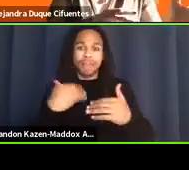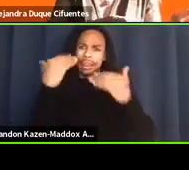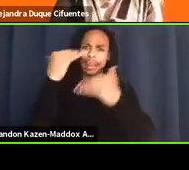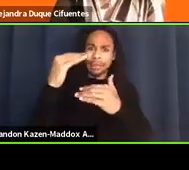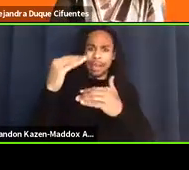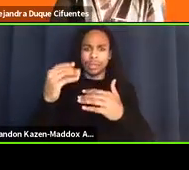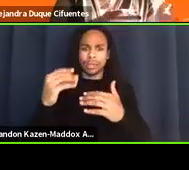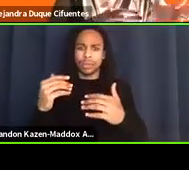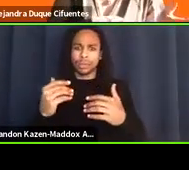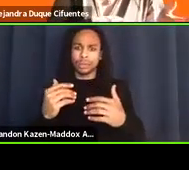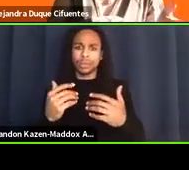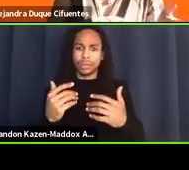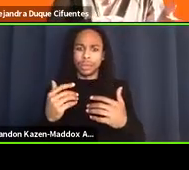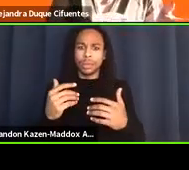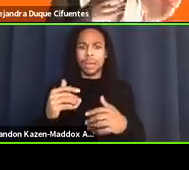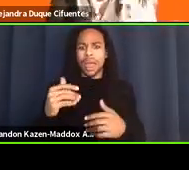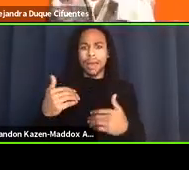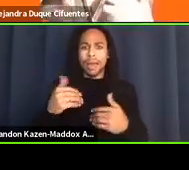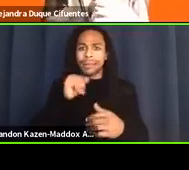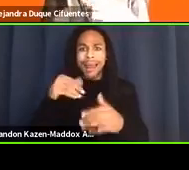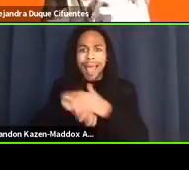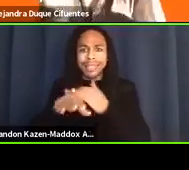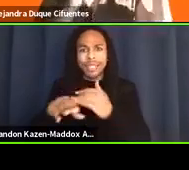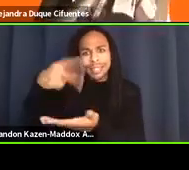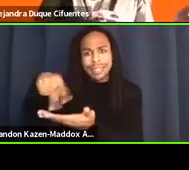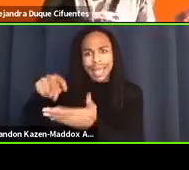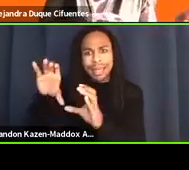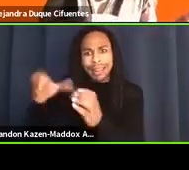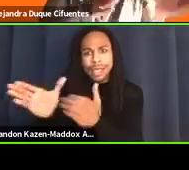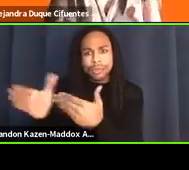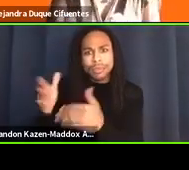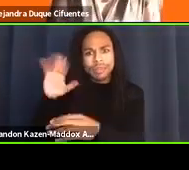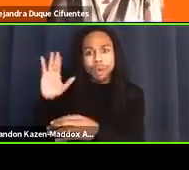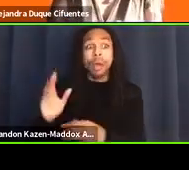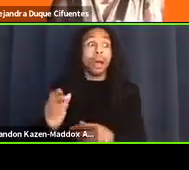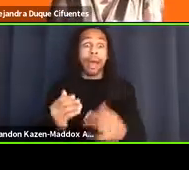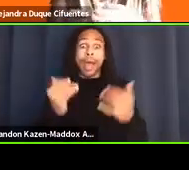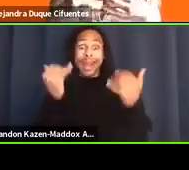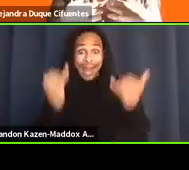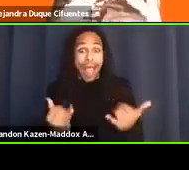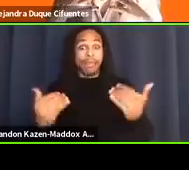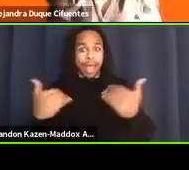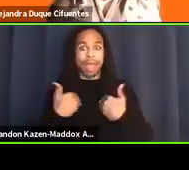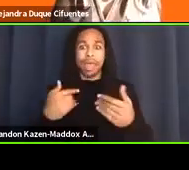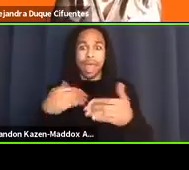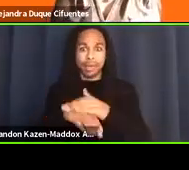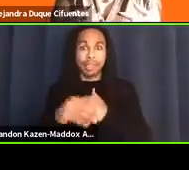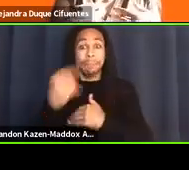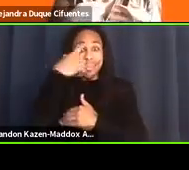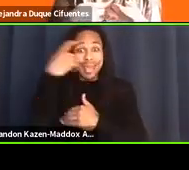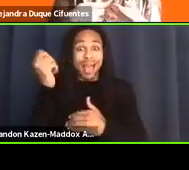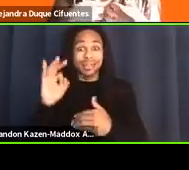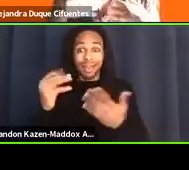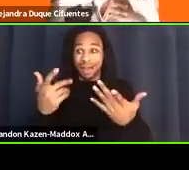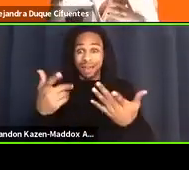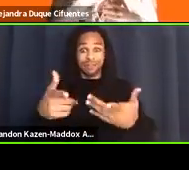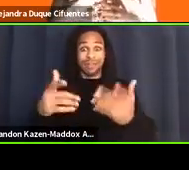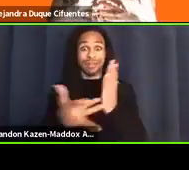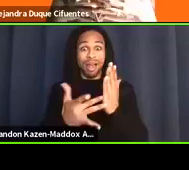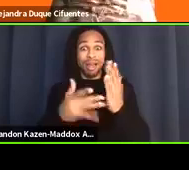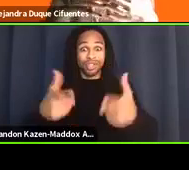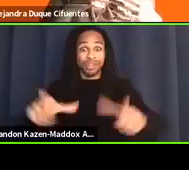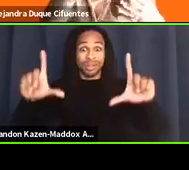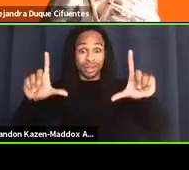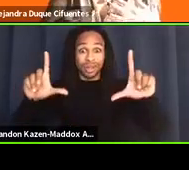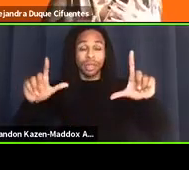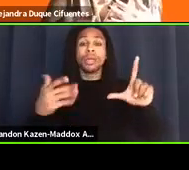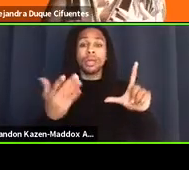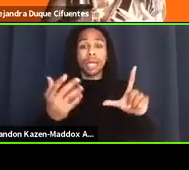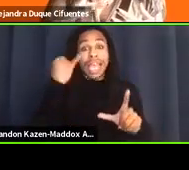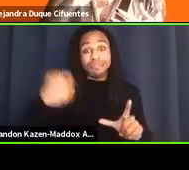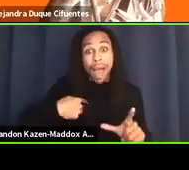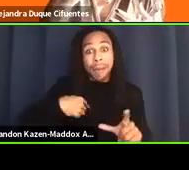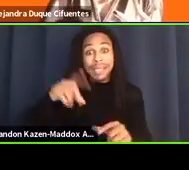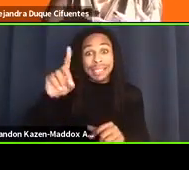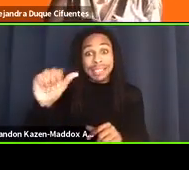this moment is the opening of this digital sphere that we have walked through as we are